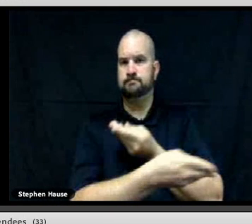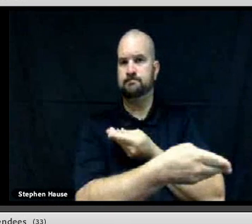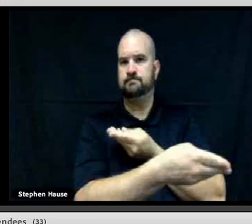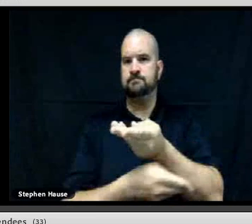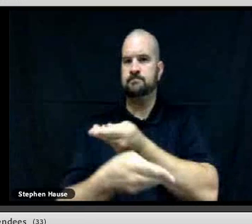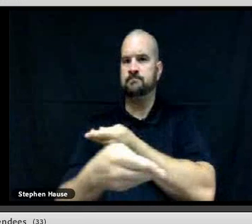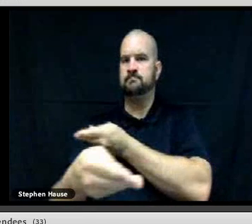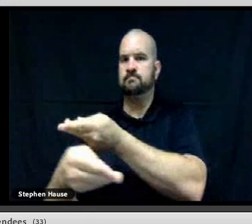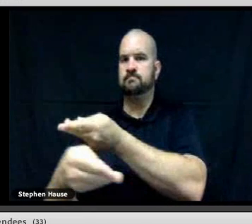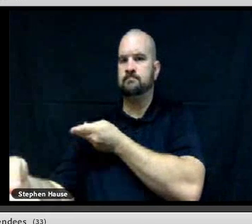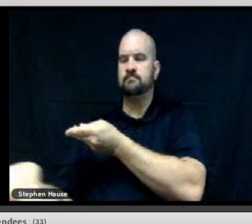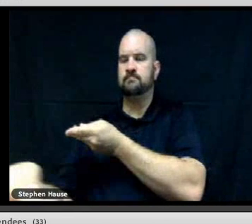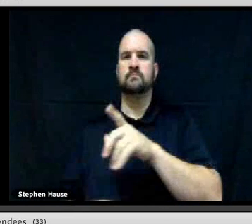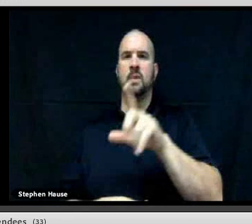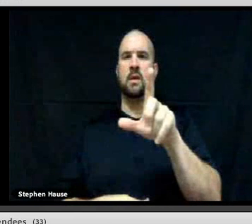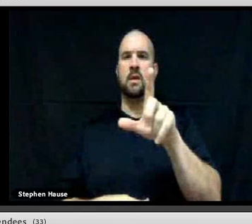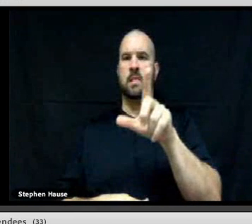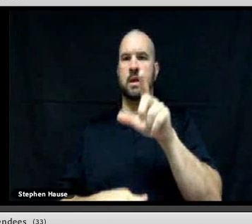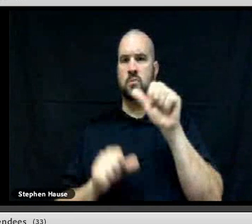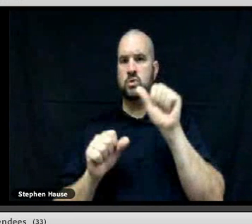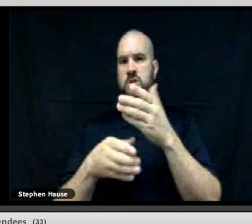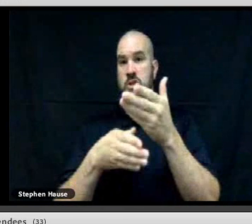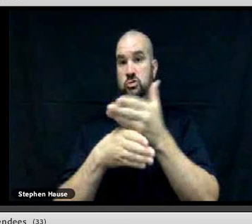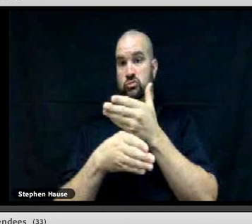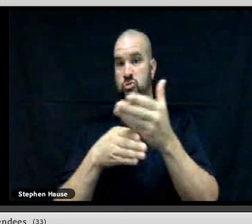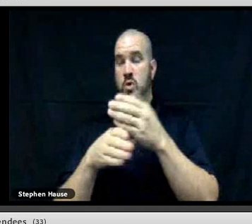to a broader selection of open and licensed e-books.